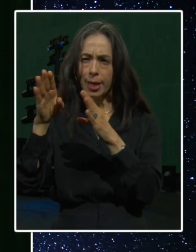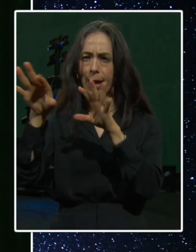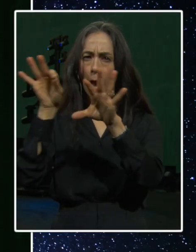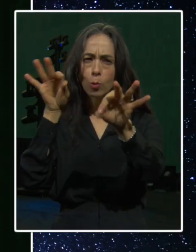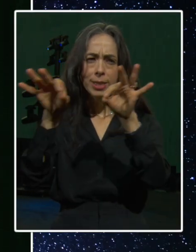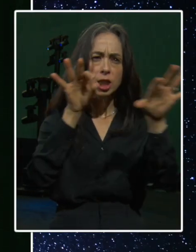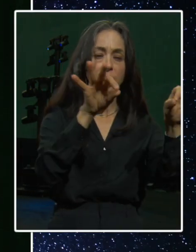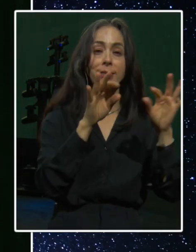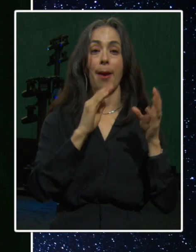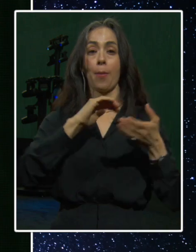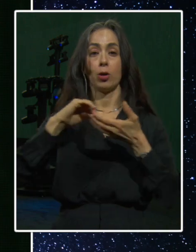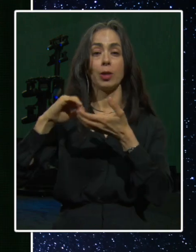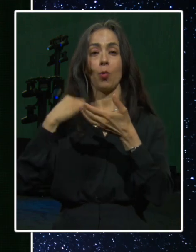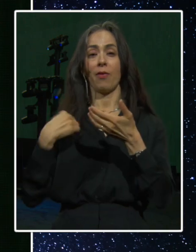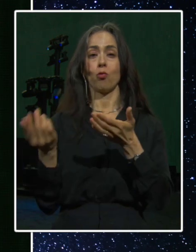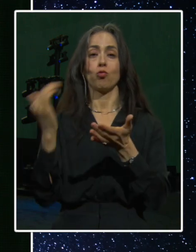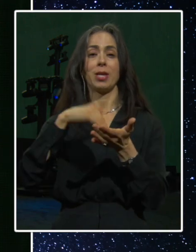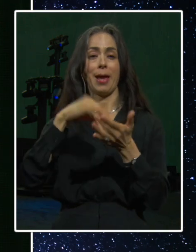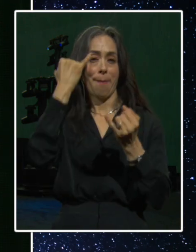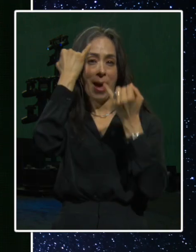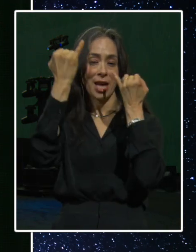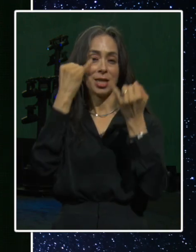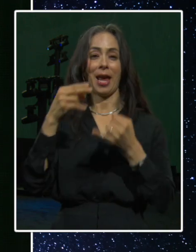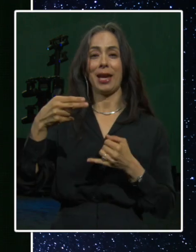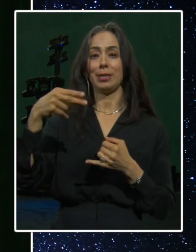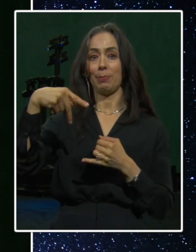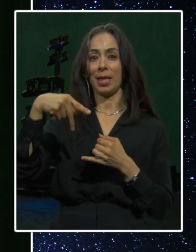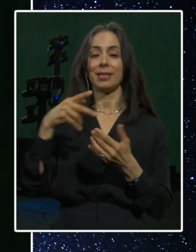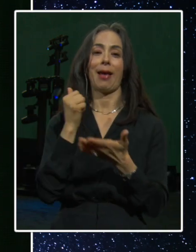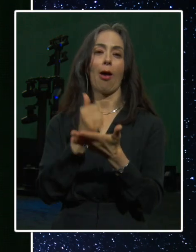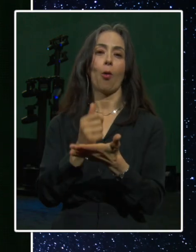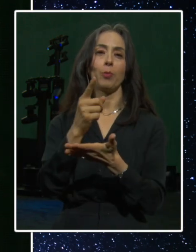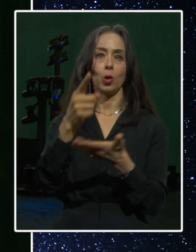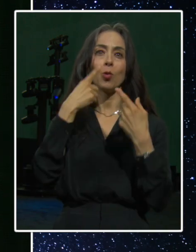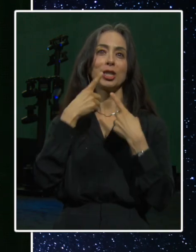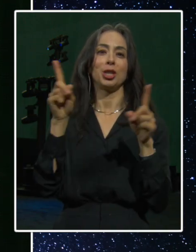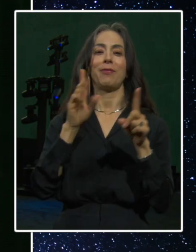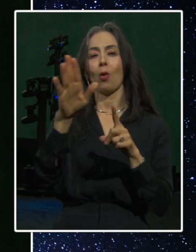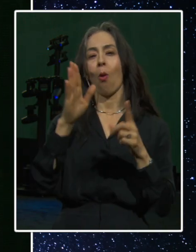we have reimagined HPE to help you achieve your ambitions,